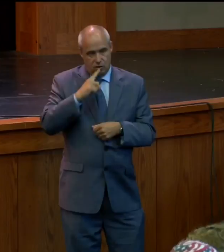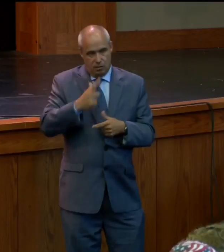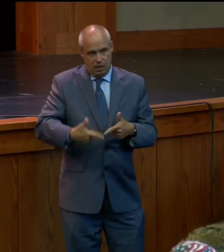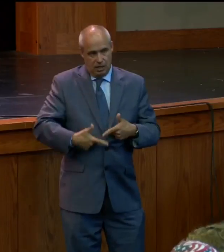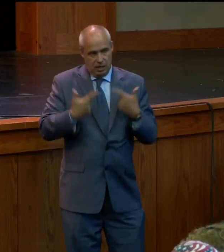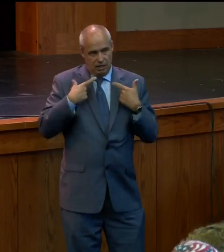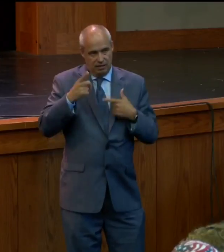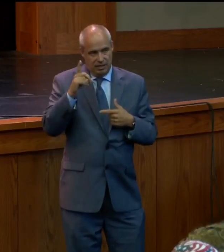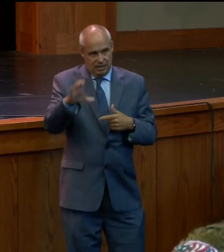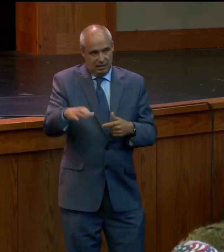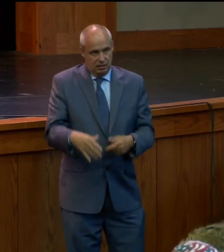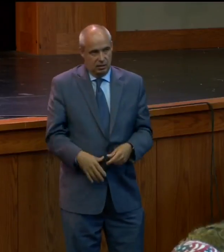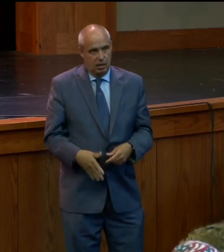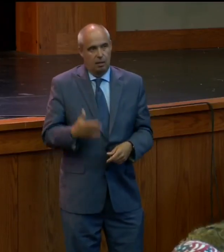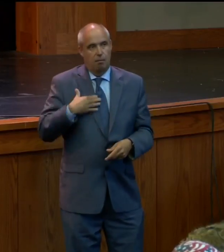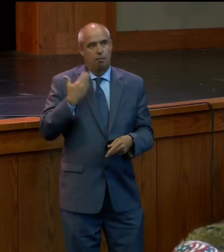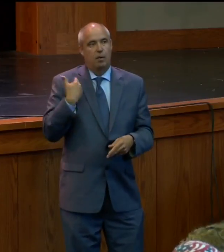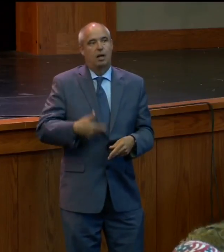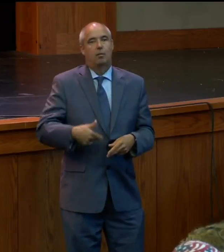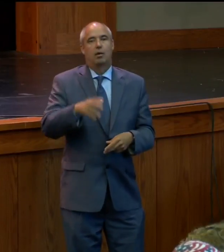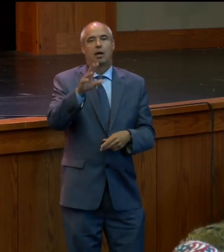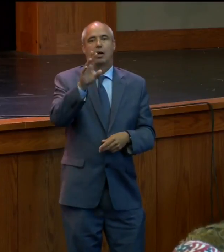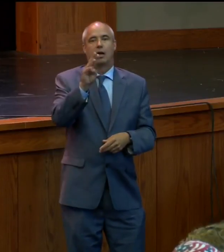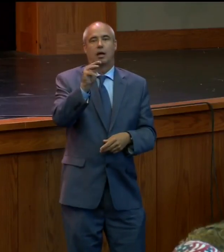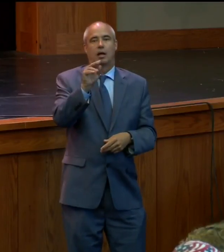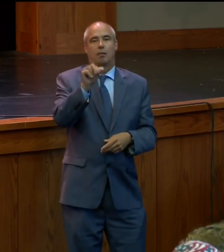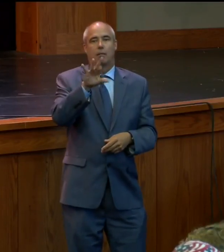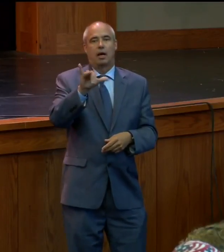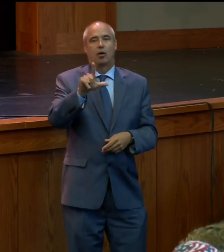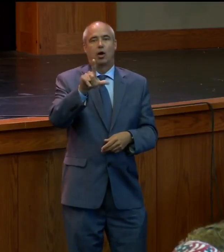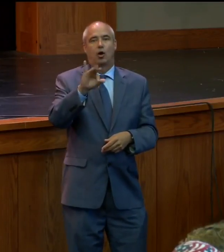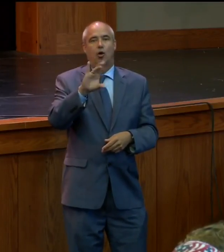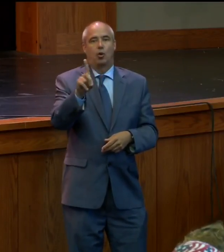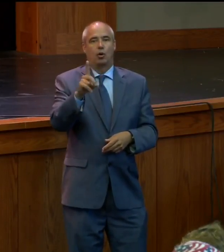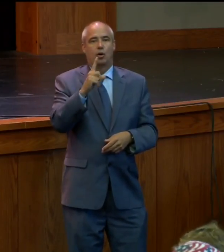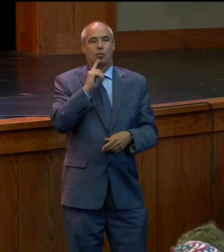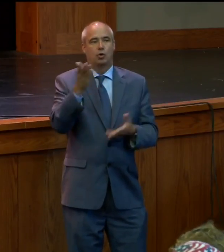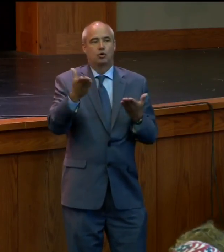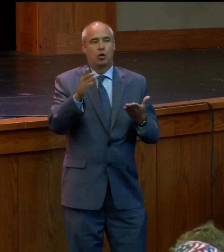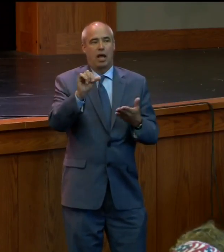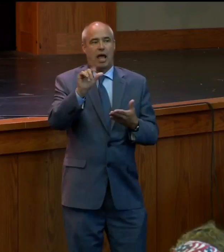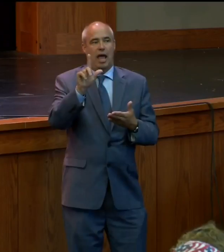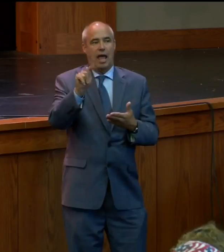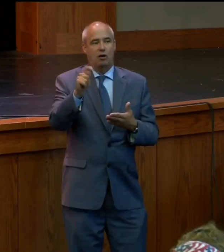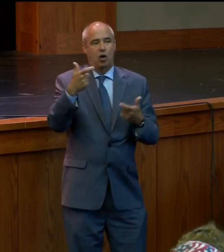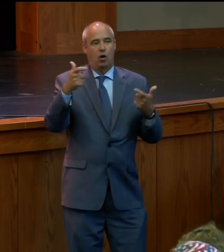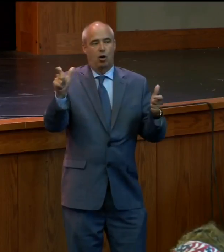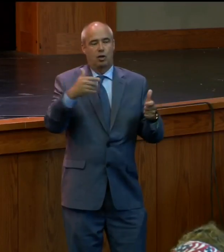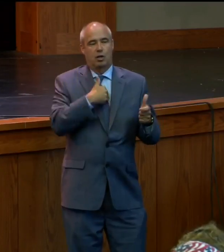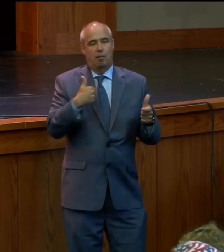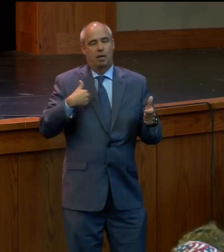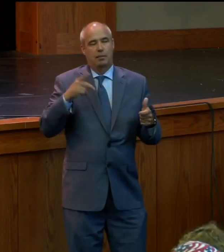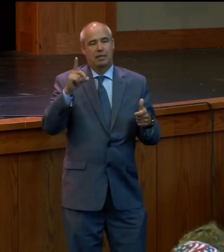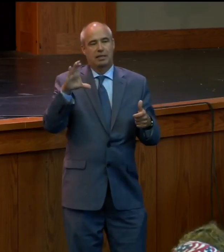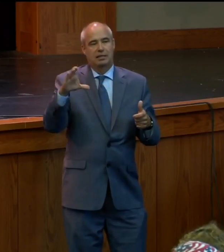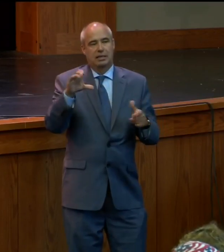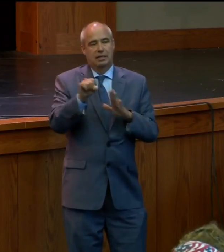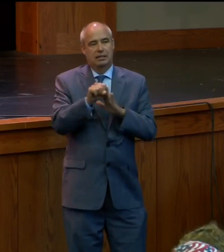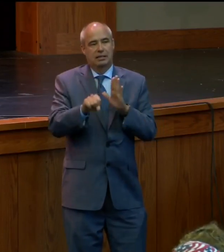COLUMBIA. MY NAME IS MARY LORD. I CURRENTLY SERVE AS THE AT-LARGE MEMBER ON THE D.C. STATE BOARD OF EDUCATION.